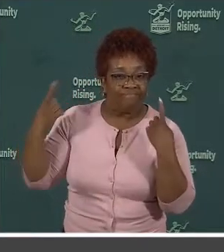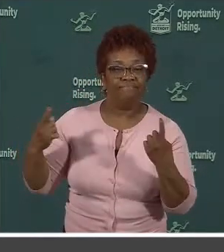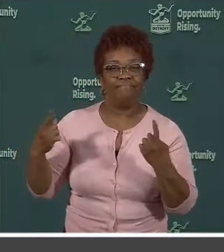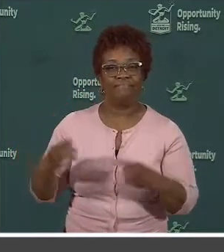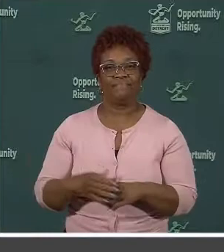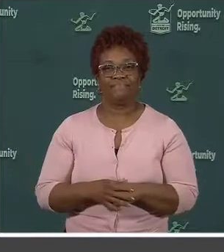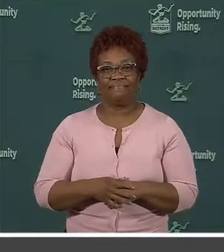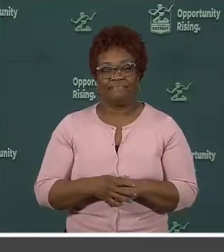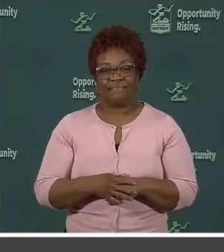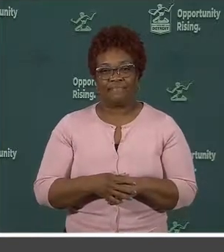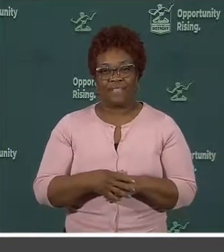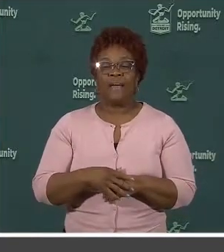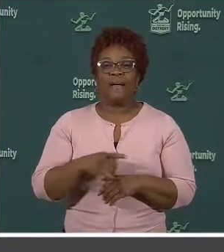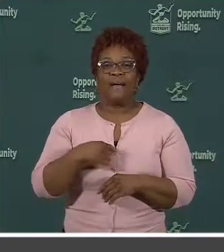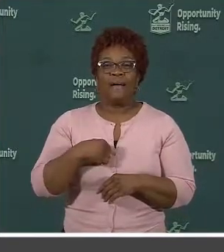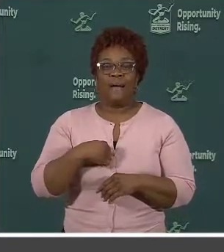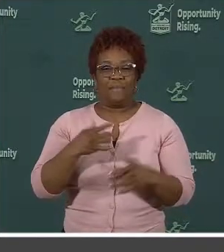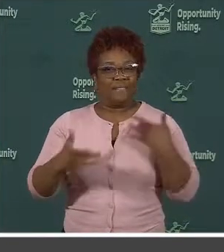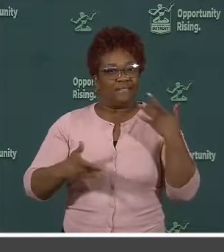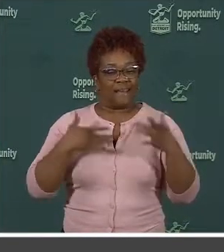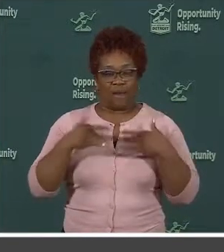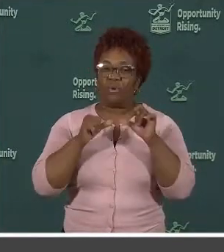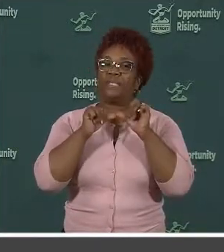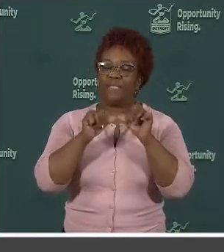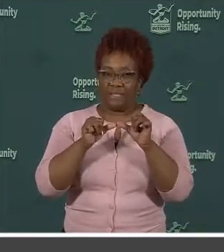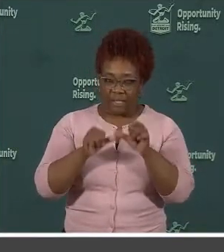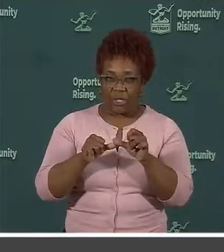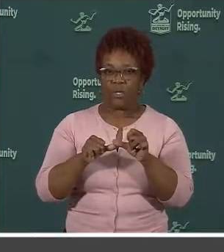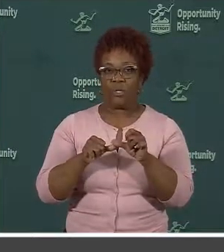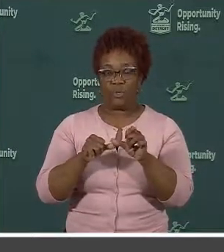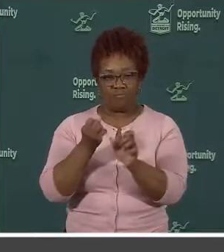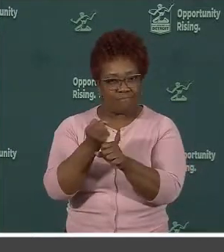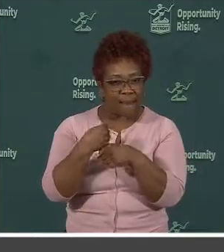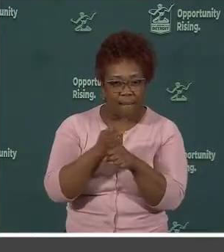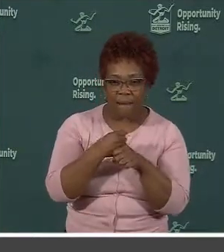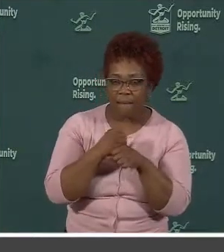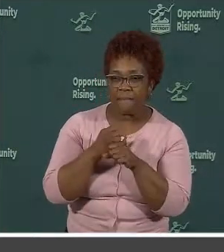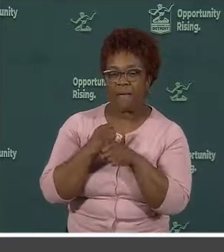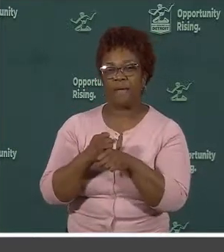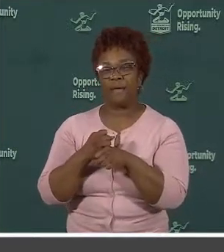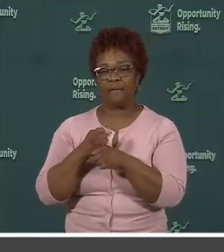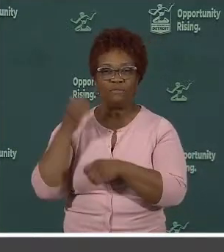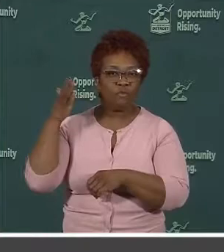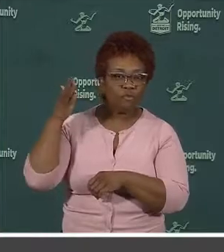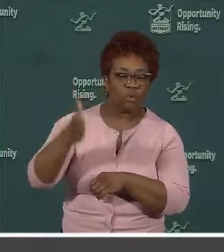GOING TO KEEP DOING EXACTLY THAT BUILDING THE VEHICLES TOMORROW TODAY AND EVERY DAY